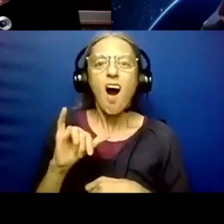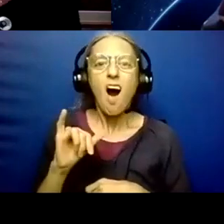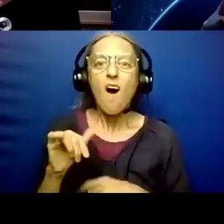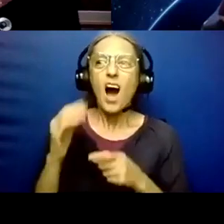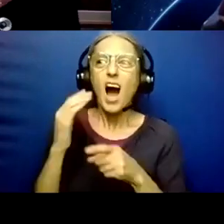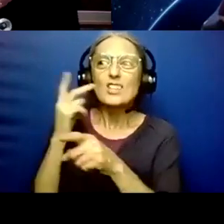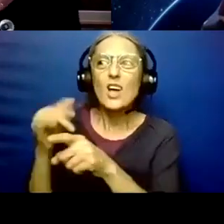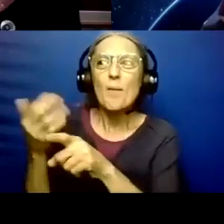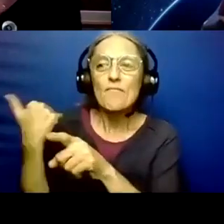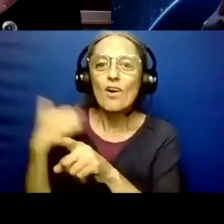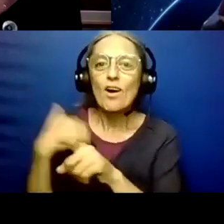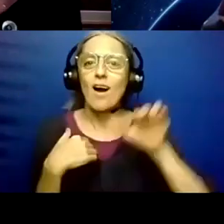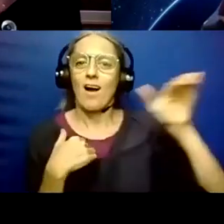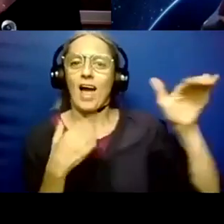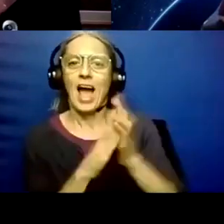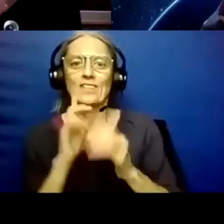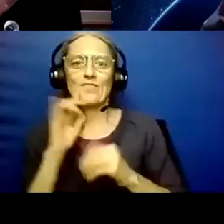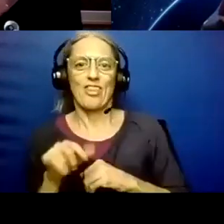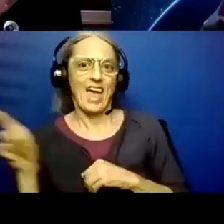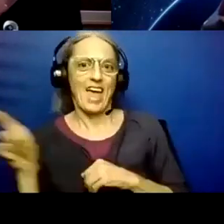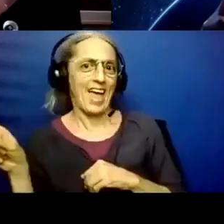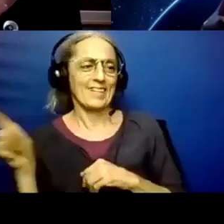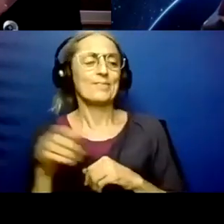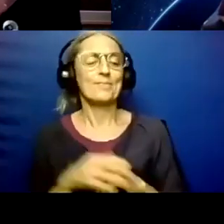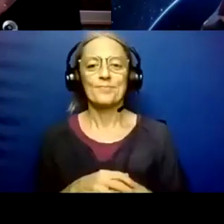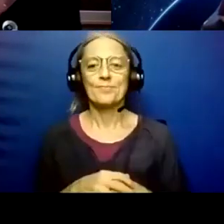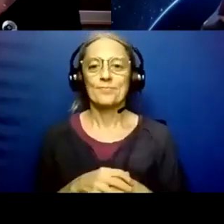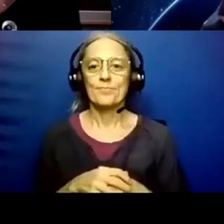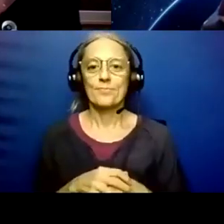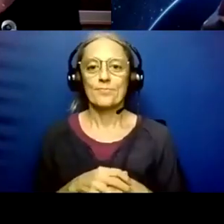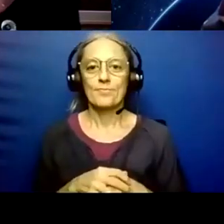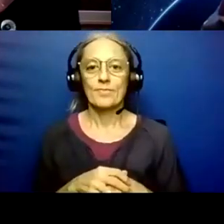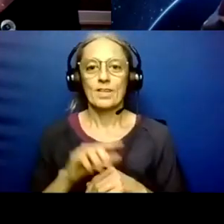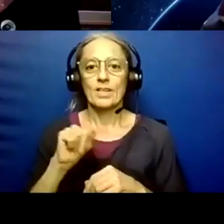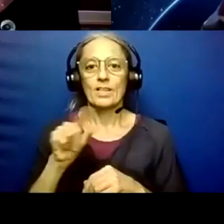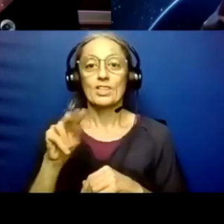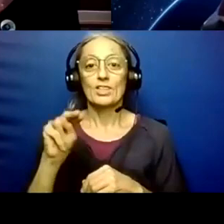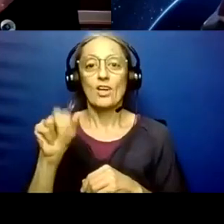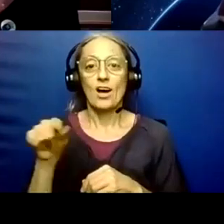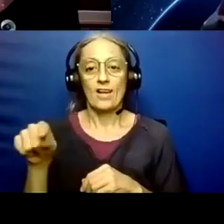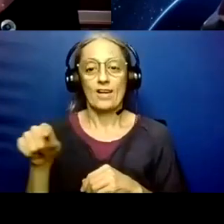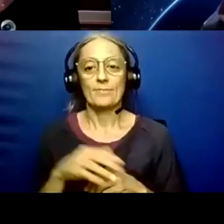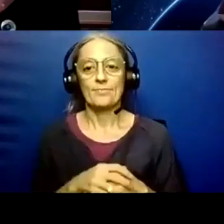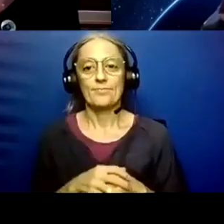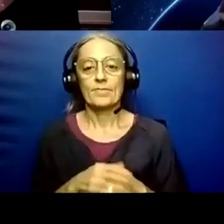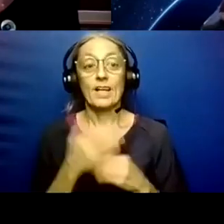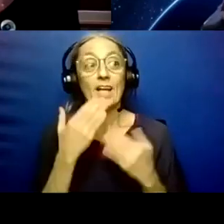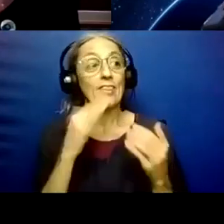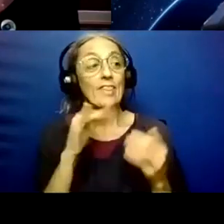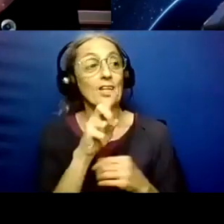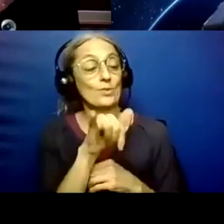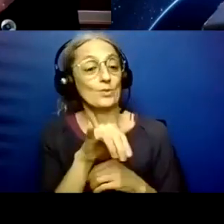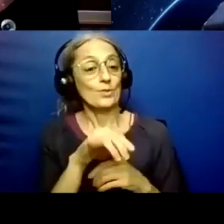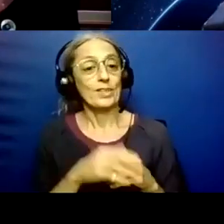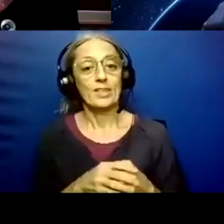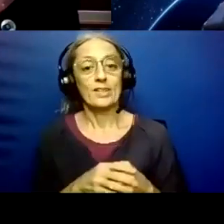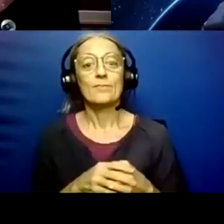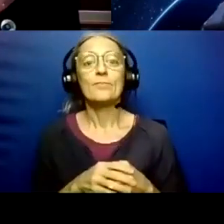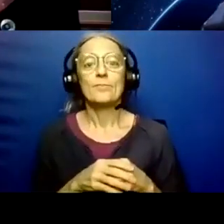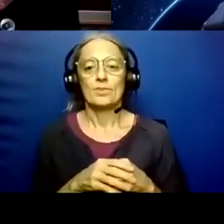Thank you, Judy. I think given time constraints, Bob has asked me to sort of jump in.